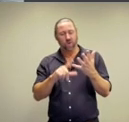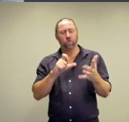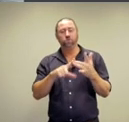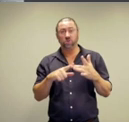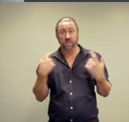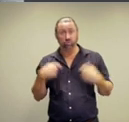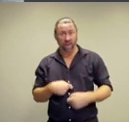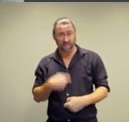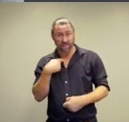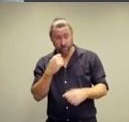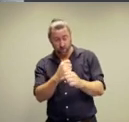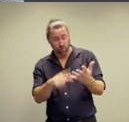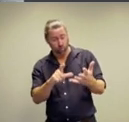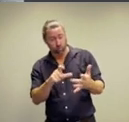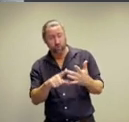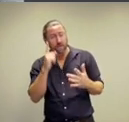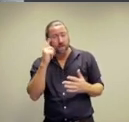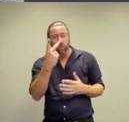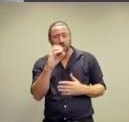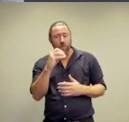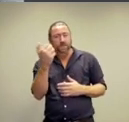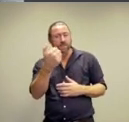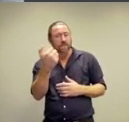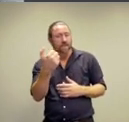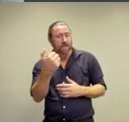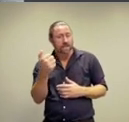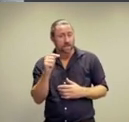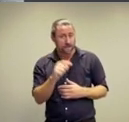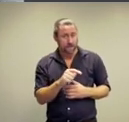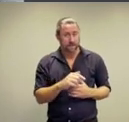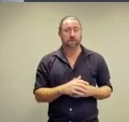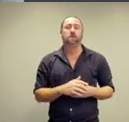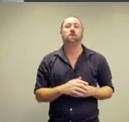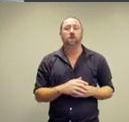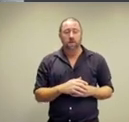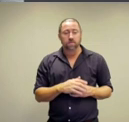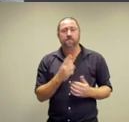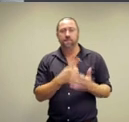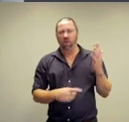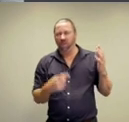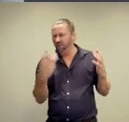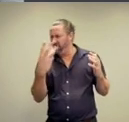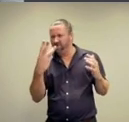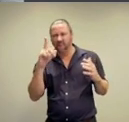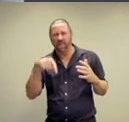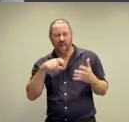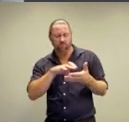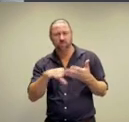This is a beautiful Gucci jacket from I think, 2016 and of course, it has the measly price